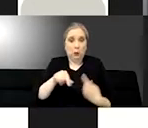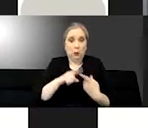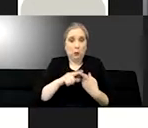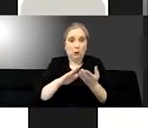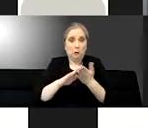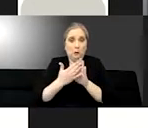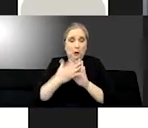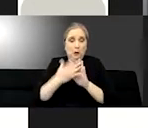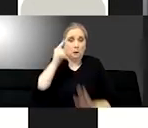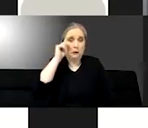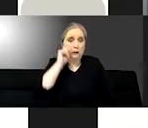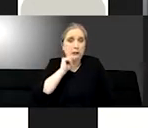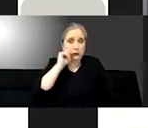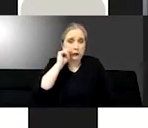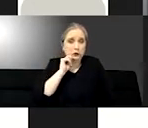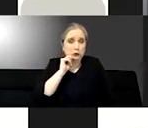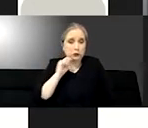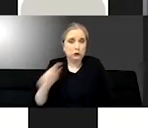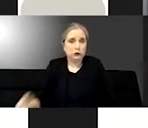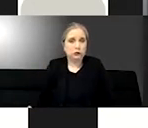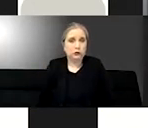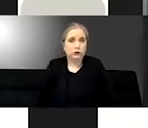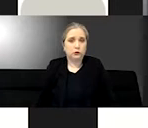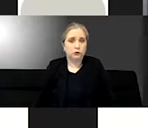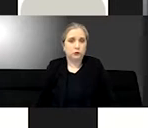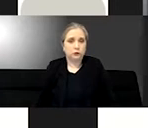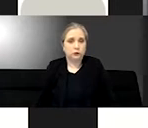So Jened was one of the few that did.